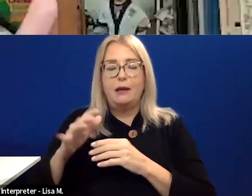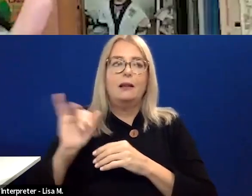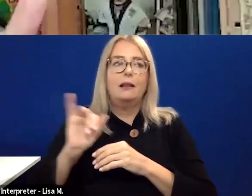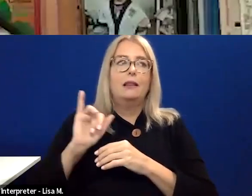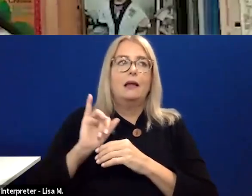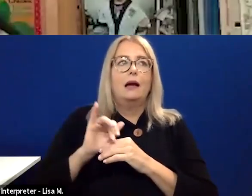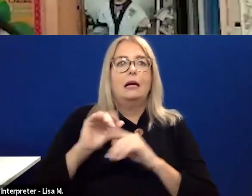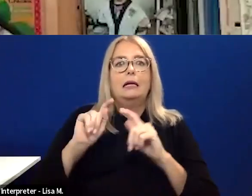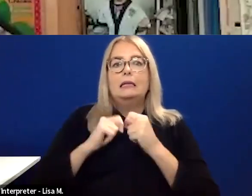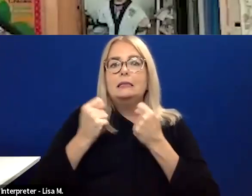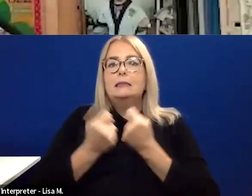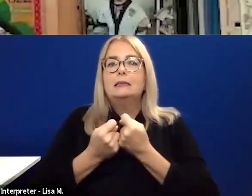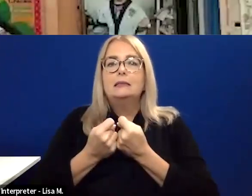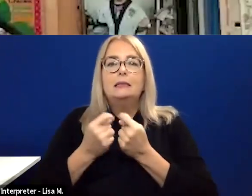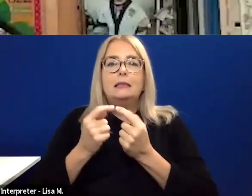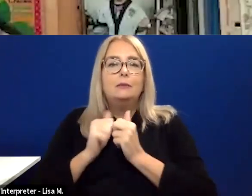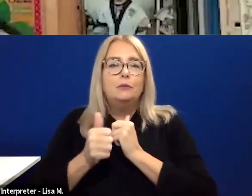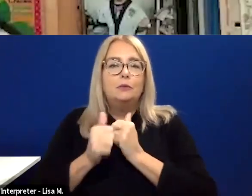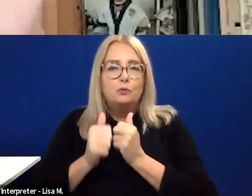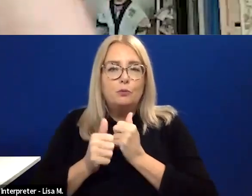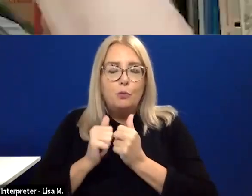is what you're trying to learn about you might know something about football but you might not